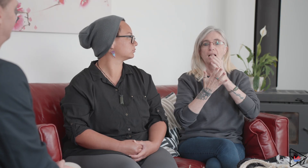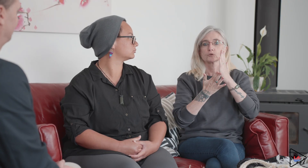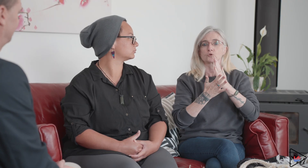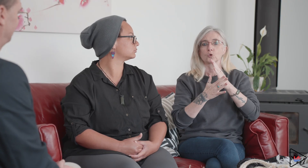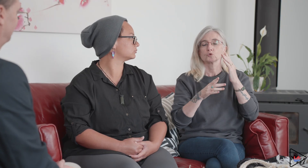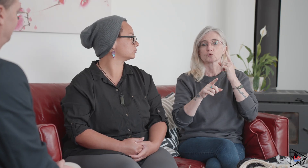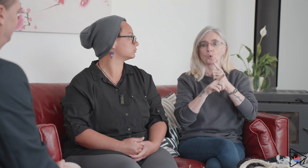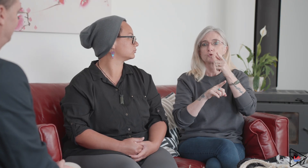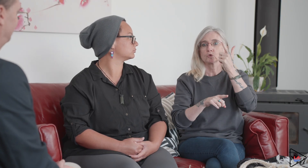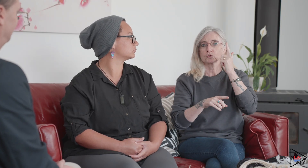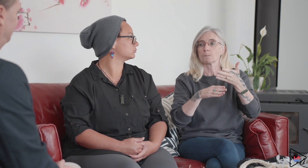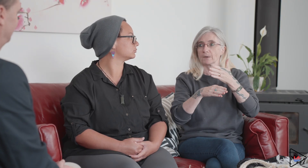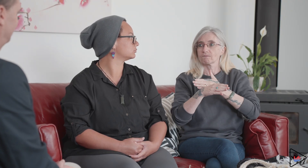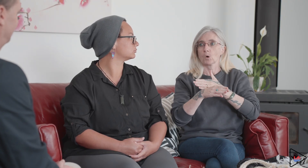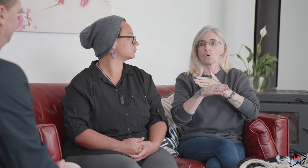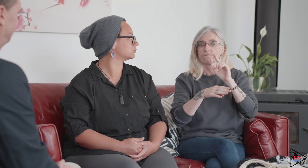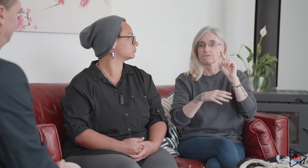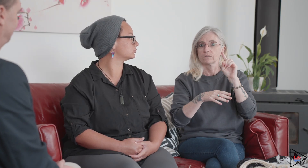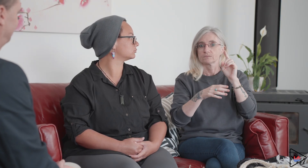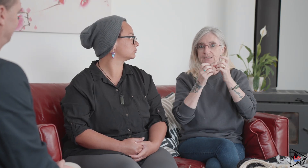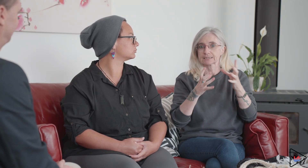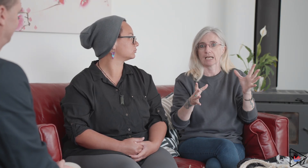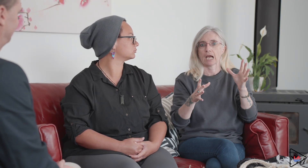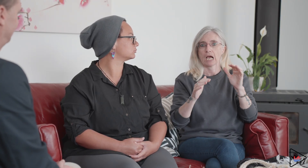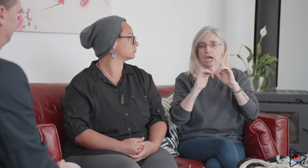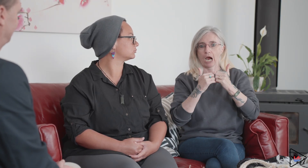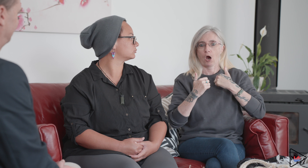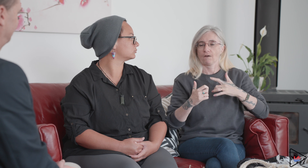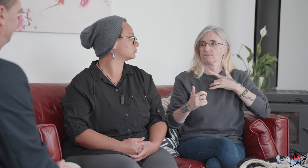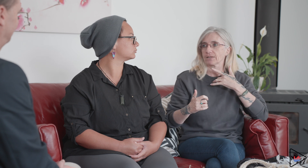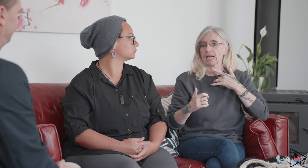which was a bit of a relief really. Um, it's so important to talk to the teacher before you start.